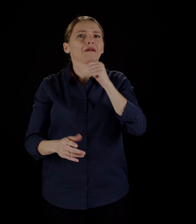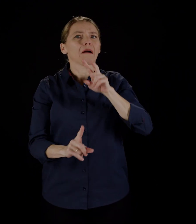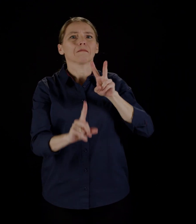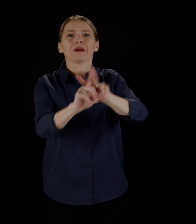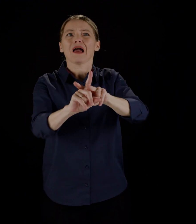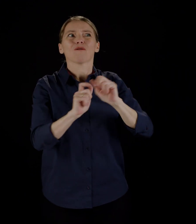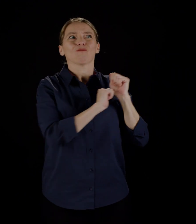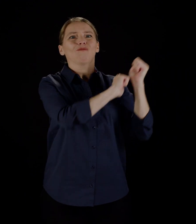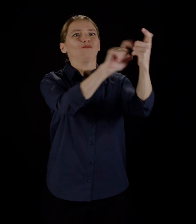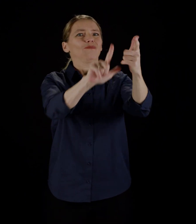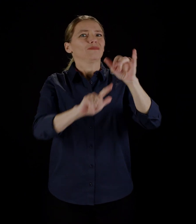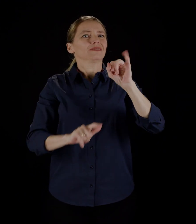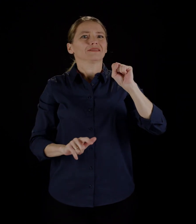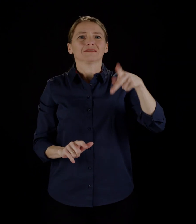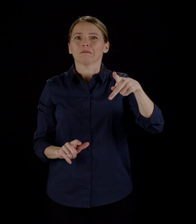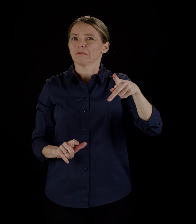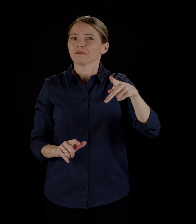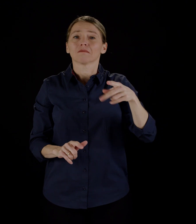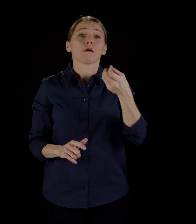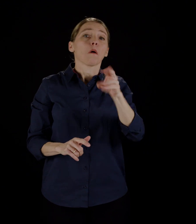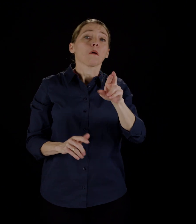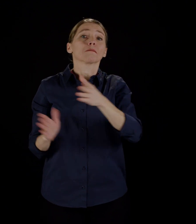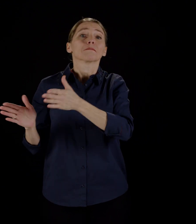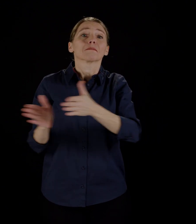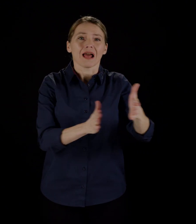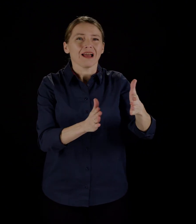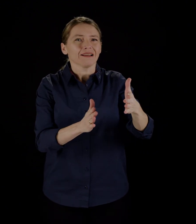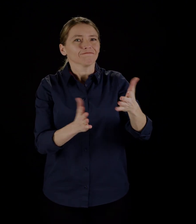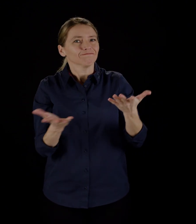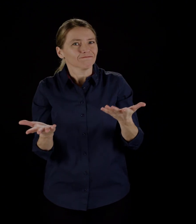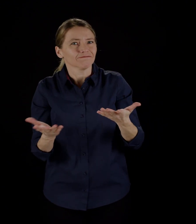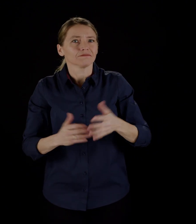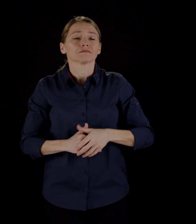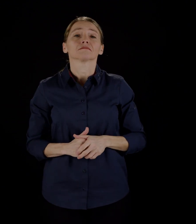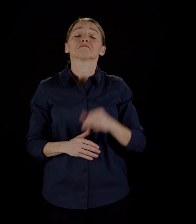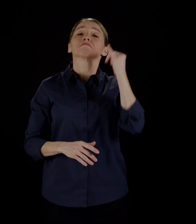if a rental charge is applicable it will be disclosed in the contract.